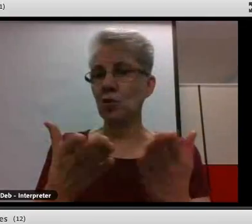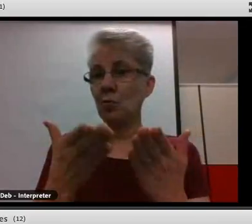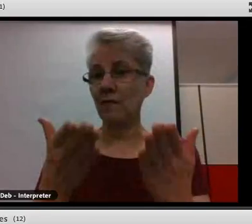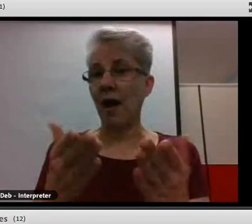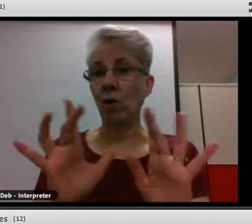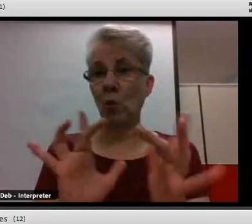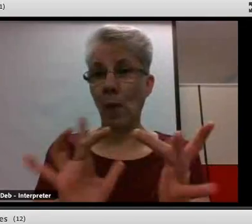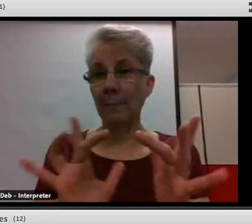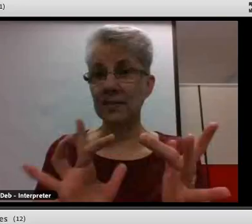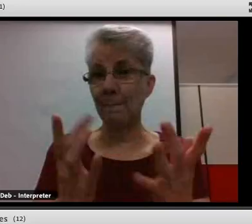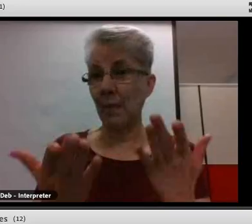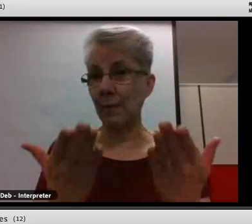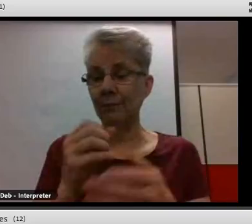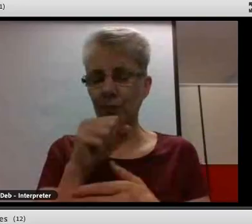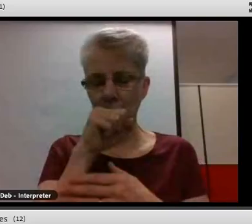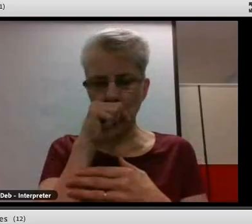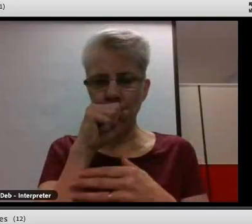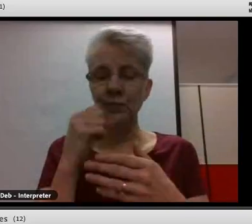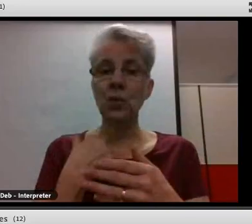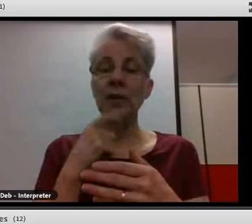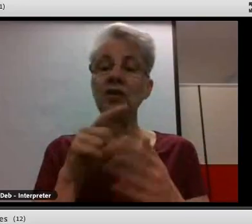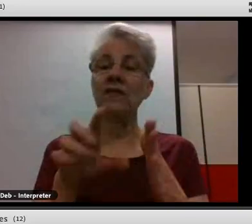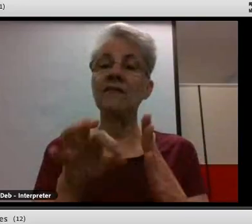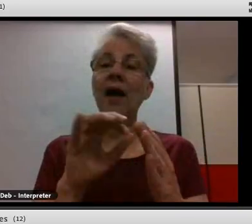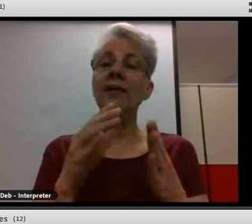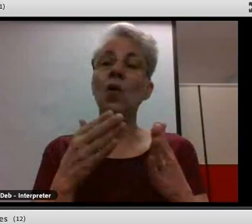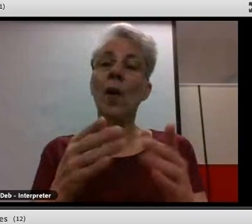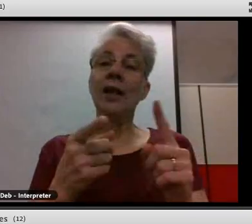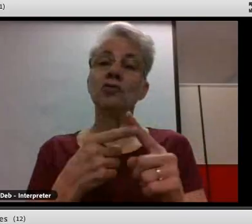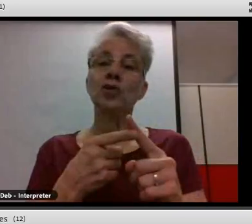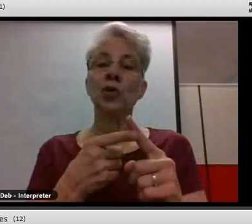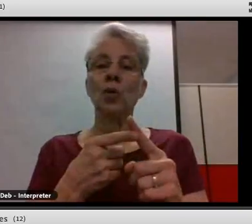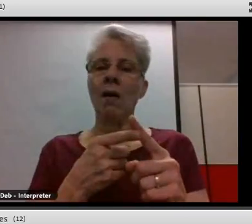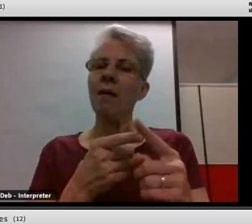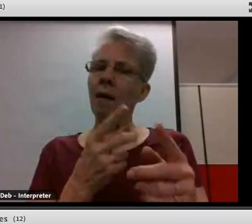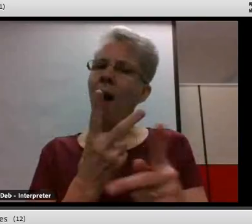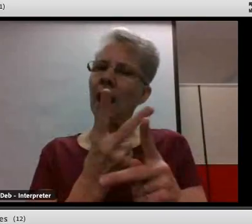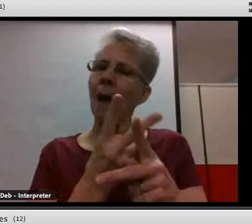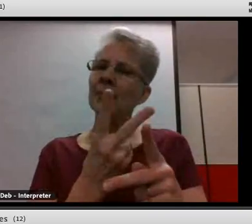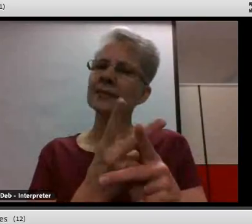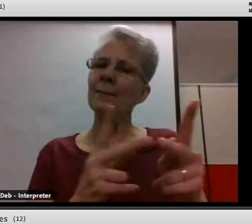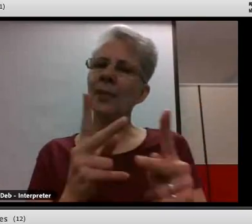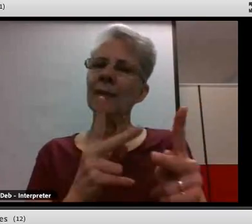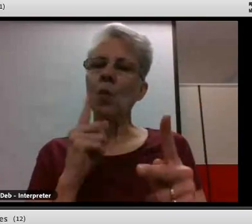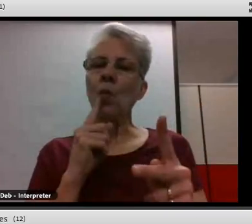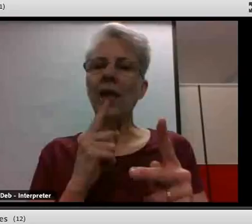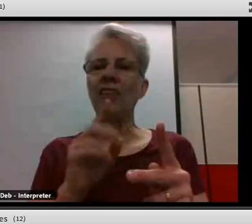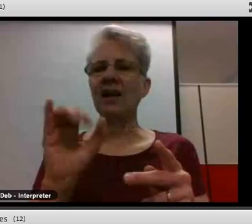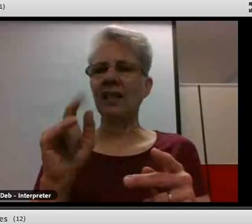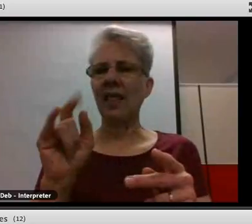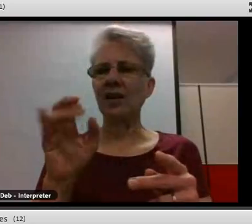or you include them in the planning process to begin with. So those are some things to think about.